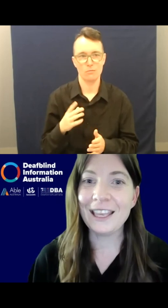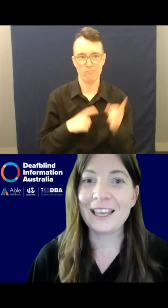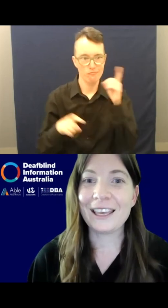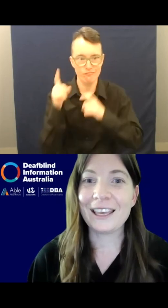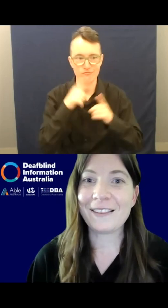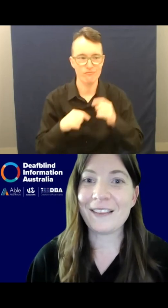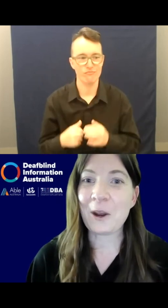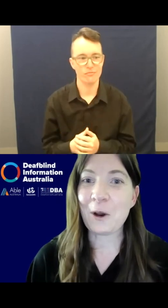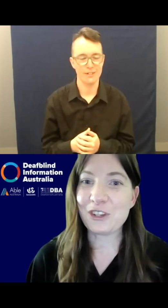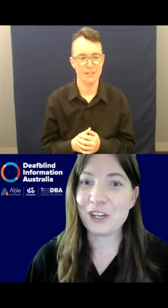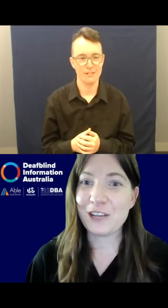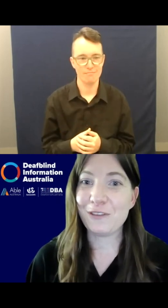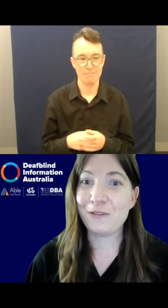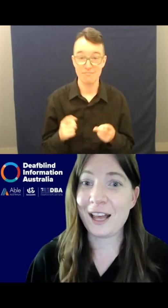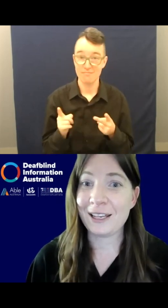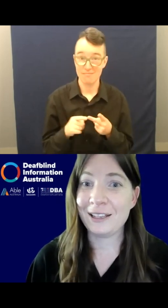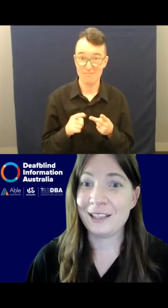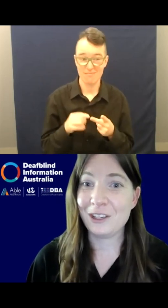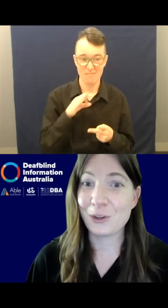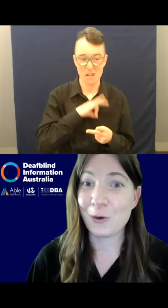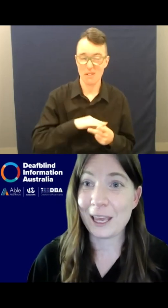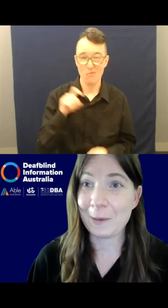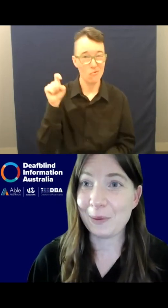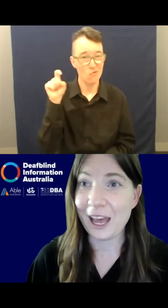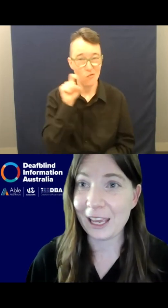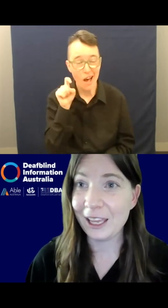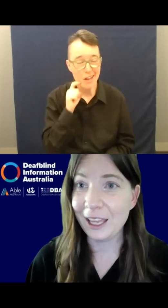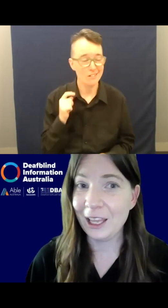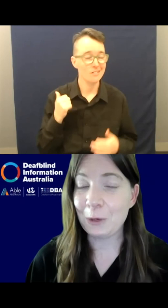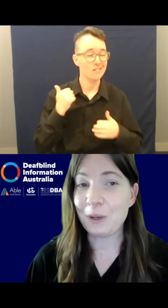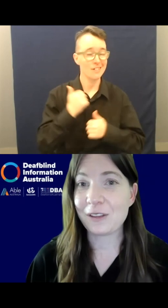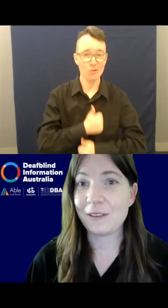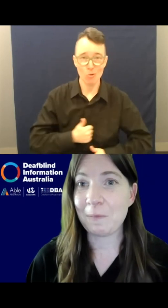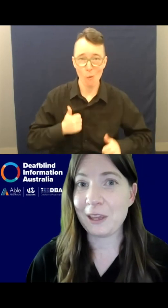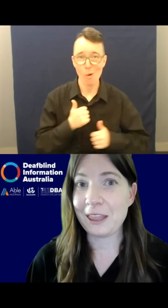It's an opportunity for fun, joy and play, which is something that